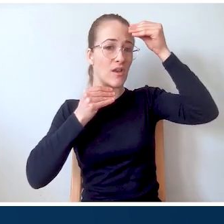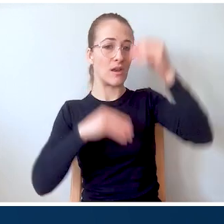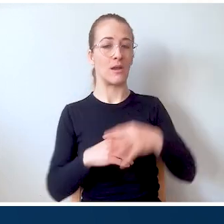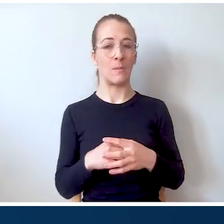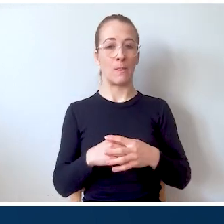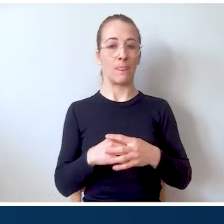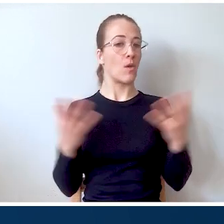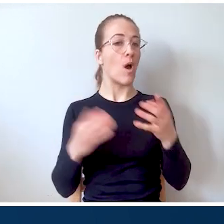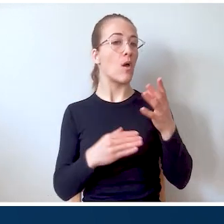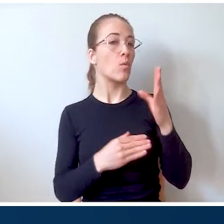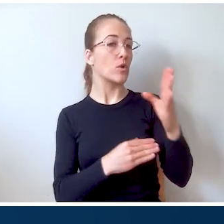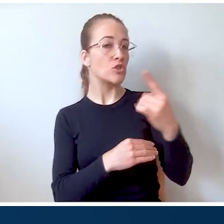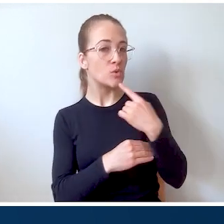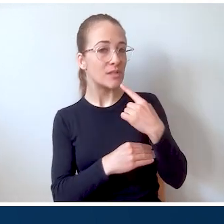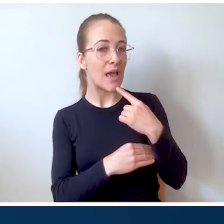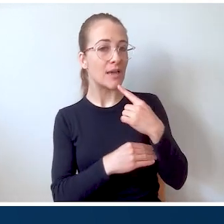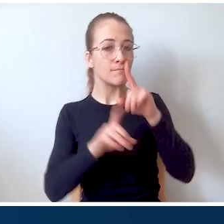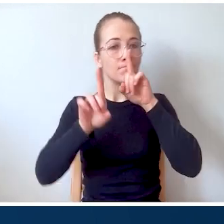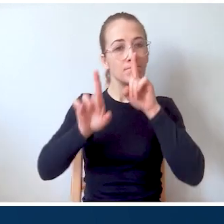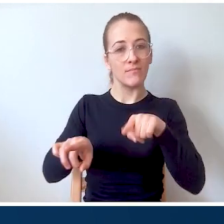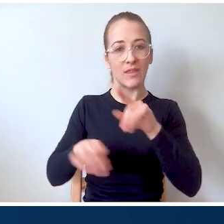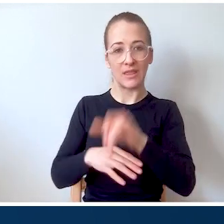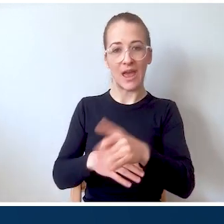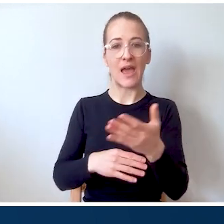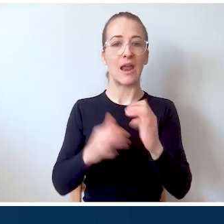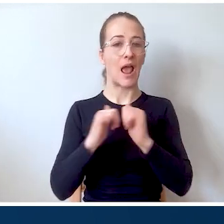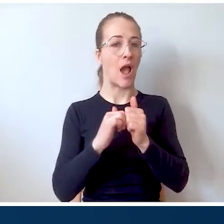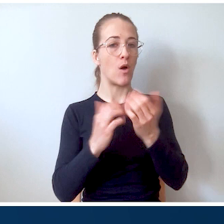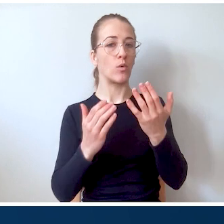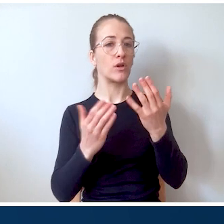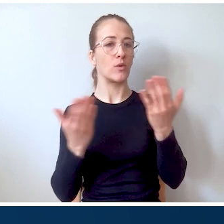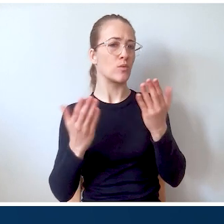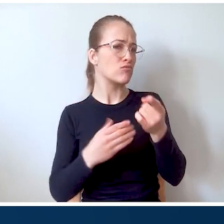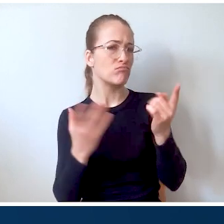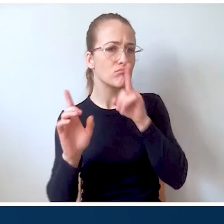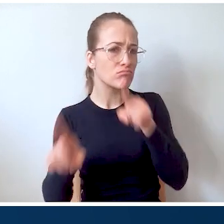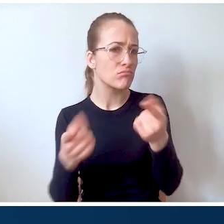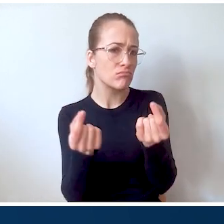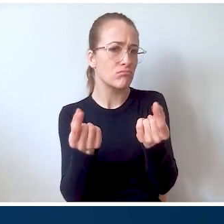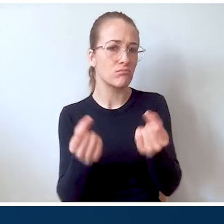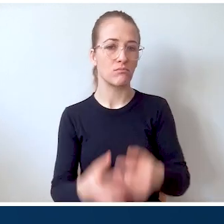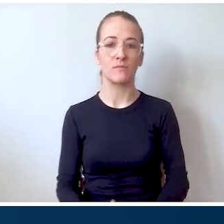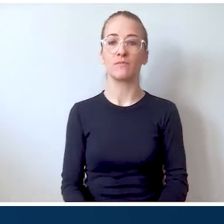So what would you say in terms of that? How would YOU respond? Right, exactly.